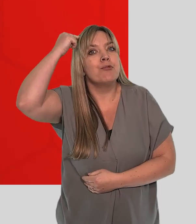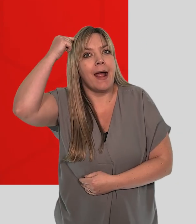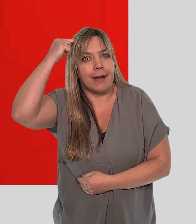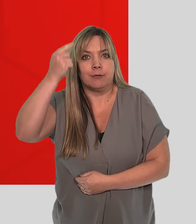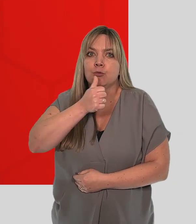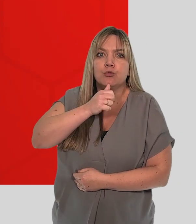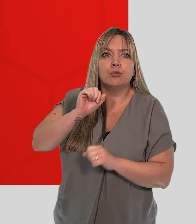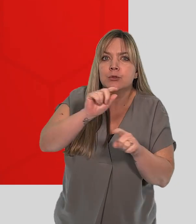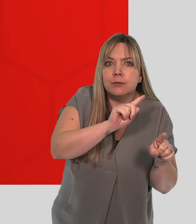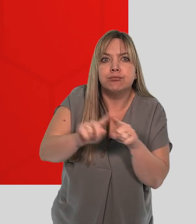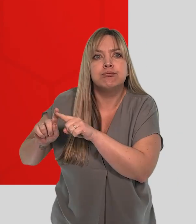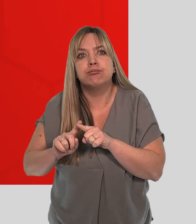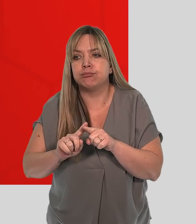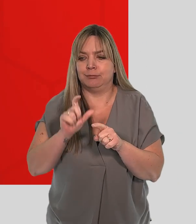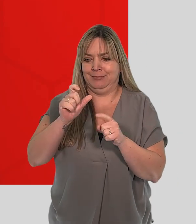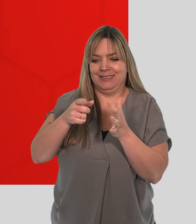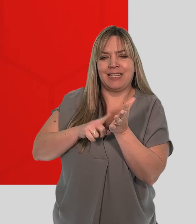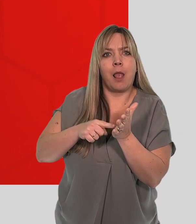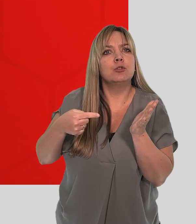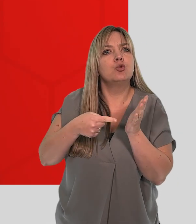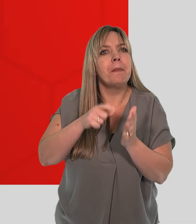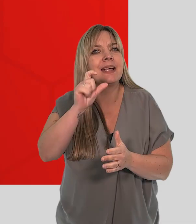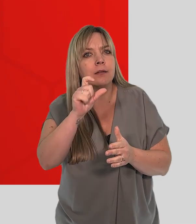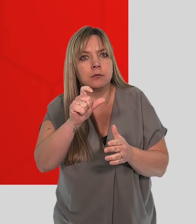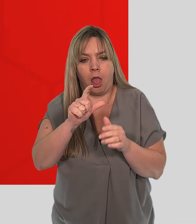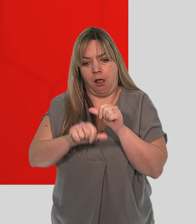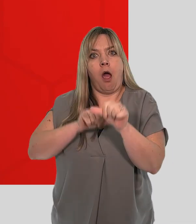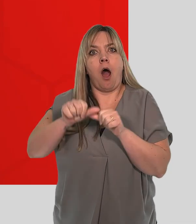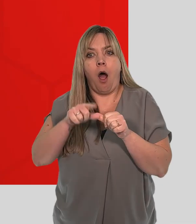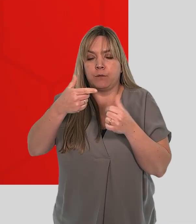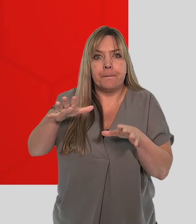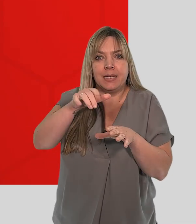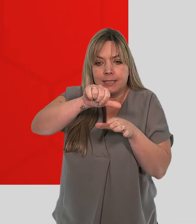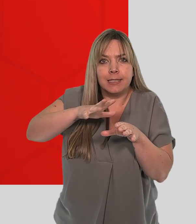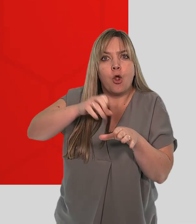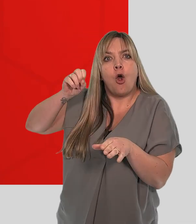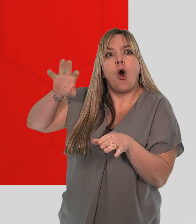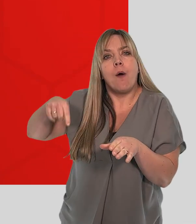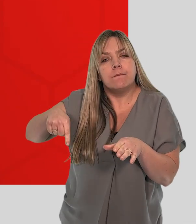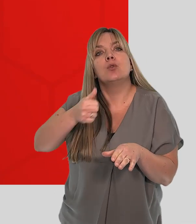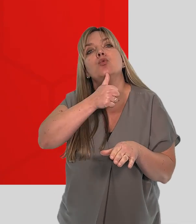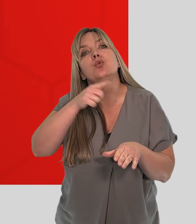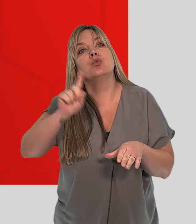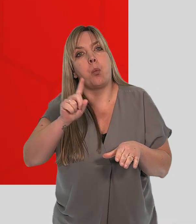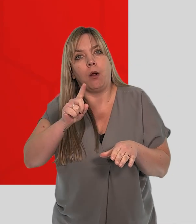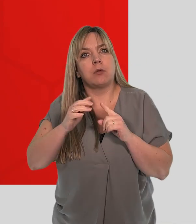infiltrative tumour cells lay after resection, is to use an ultrasound device coupled with microbubbles.